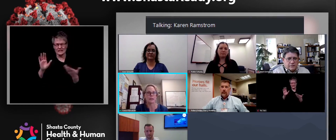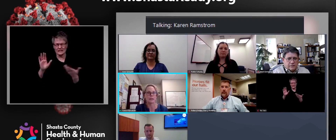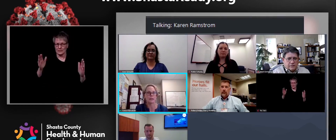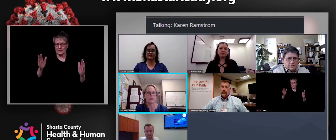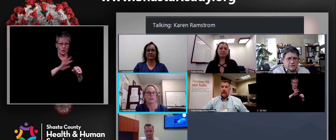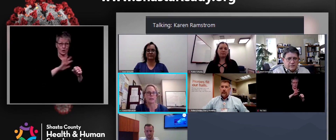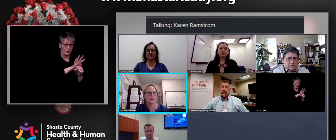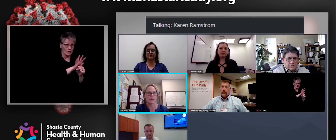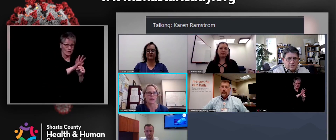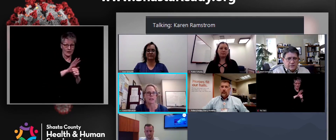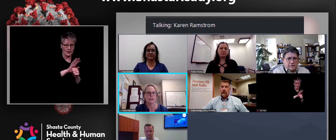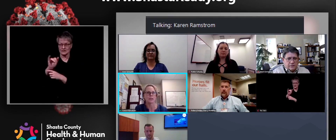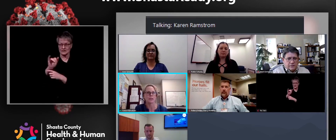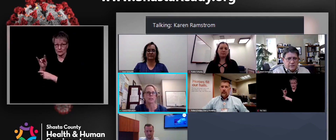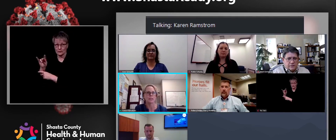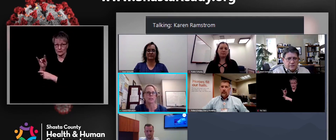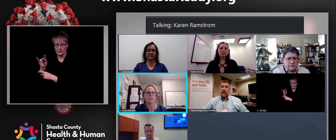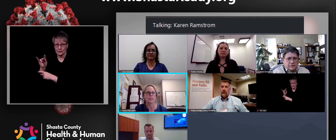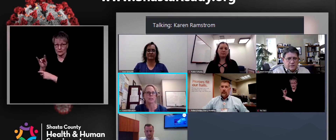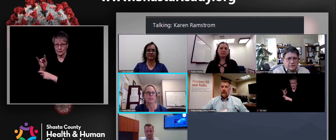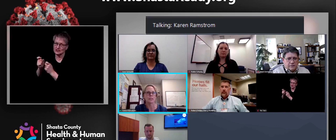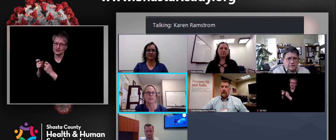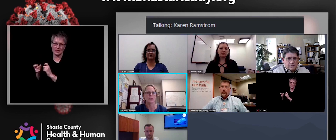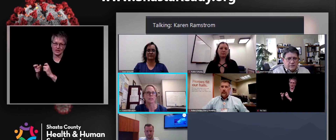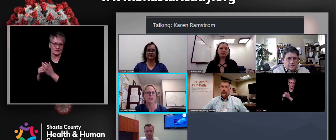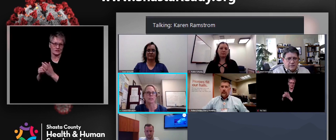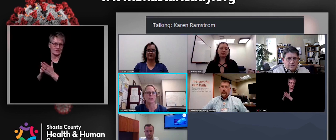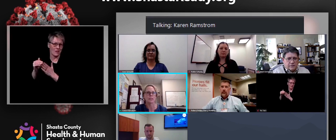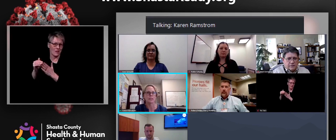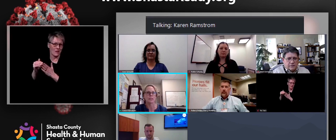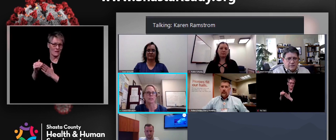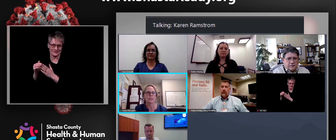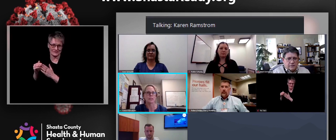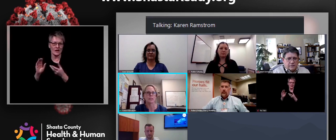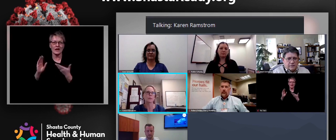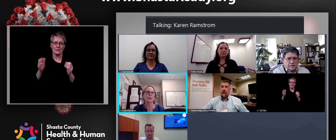we need the annual vaccination, to protect ourselves from the new influenza strain. So